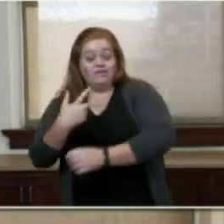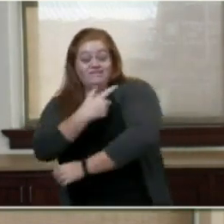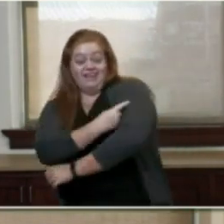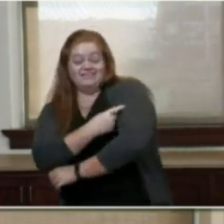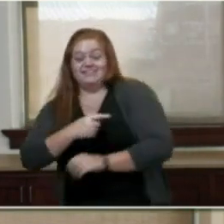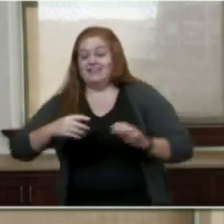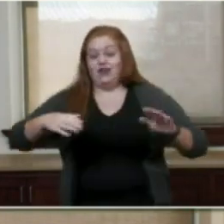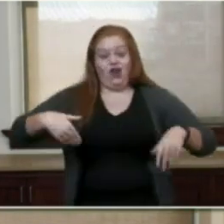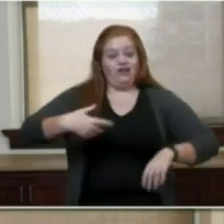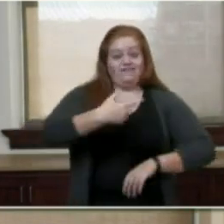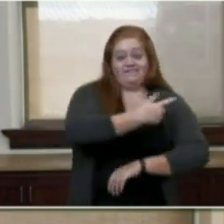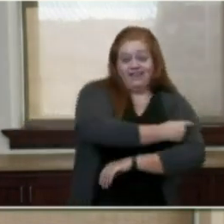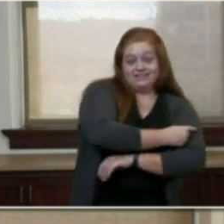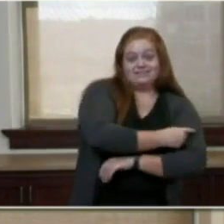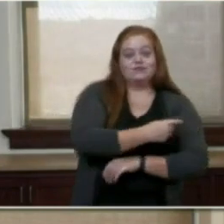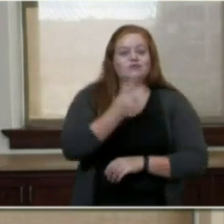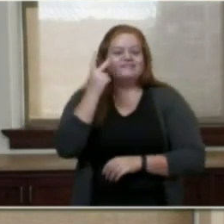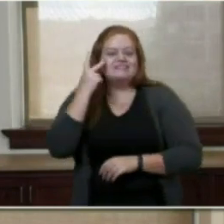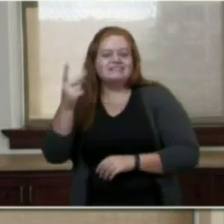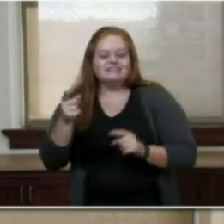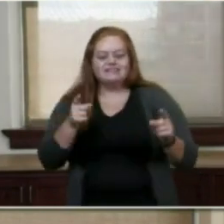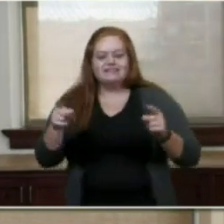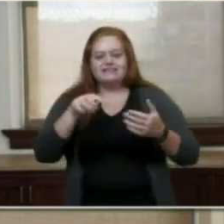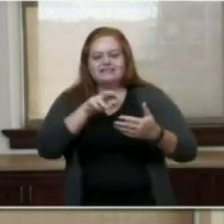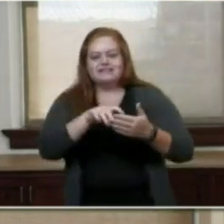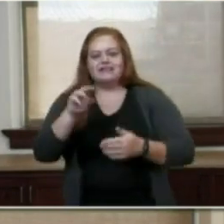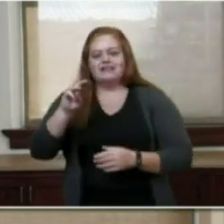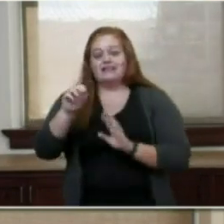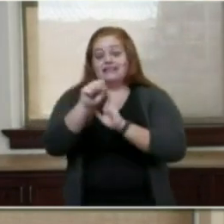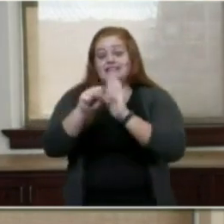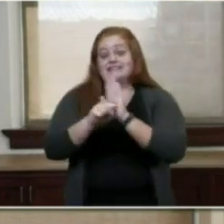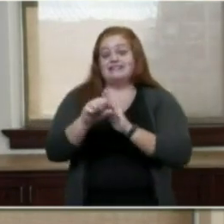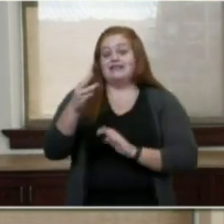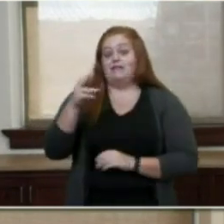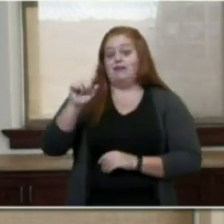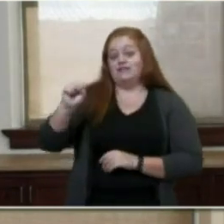demonstrated in a study of an outbreak in massachusetts released by the CDC